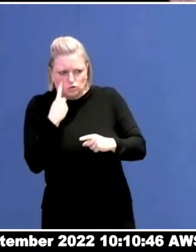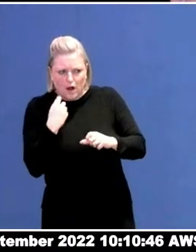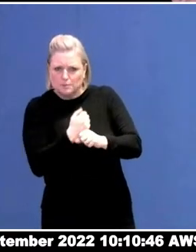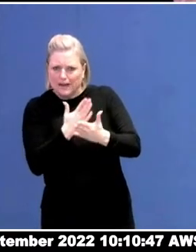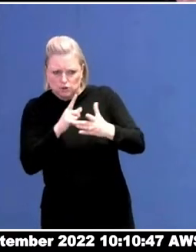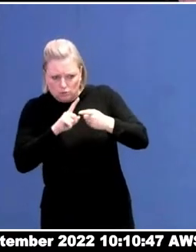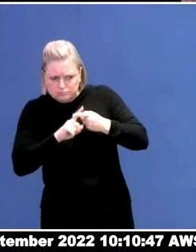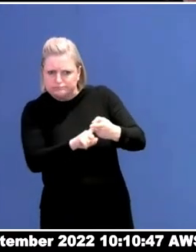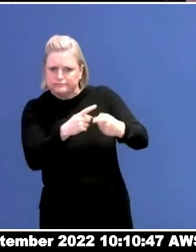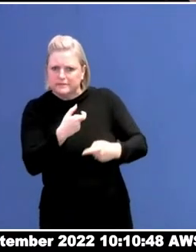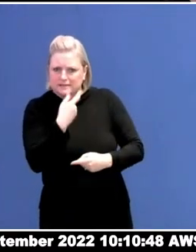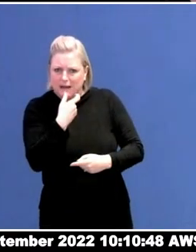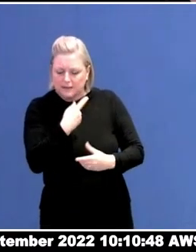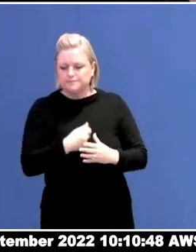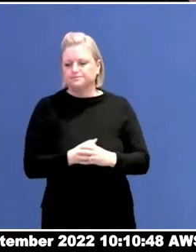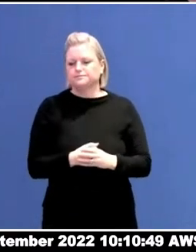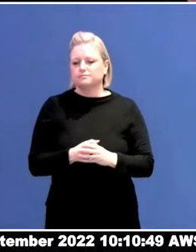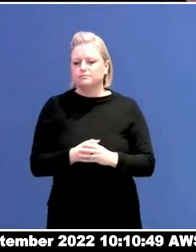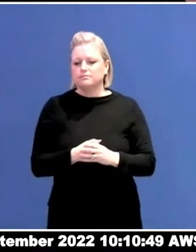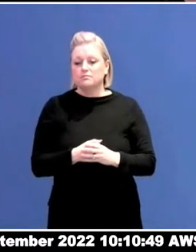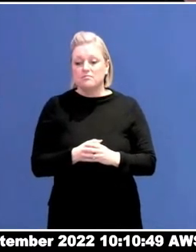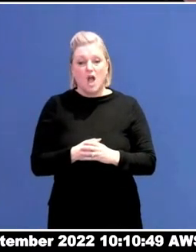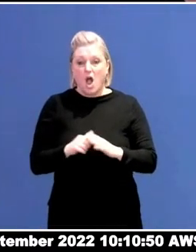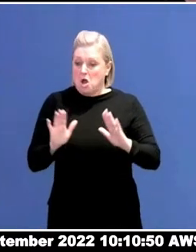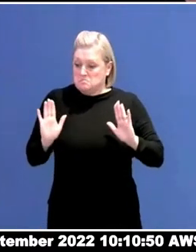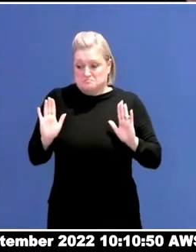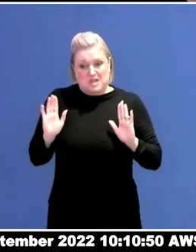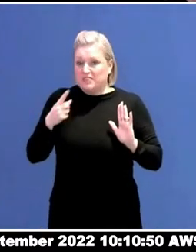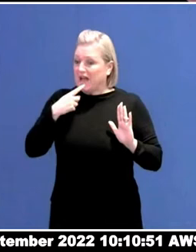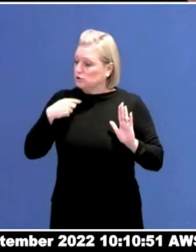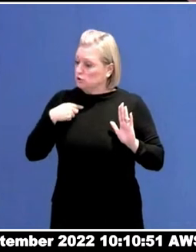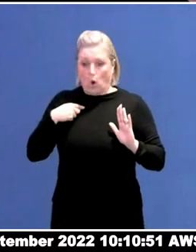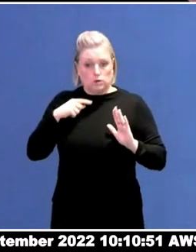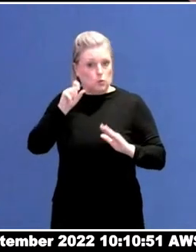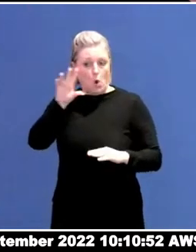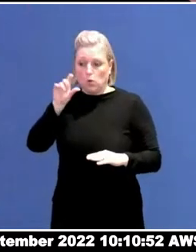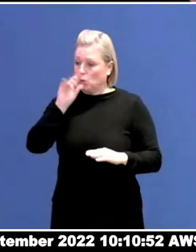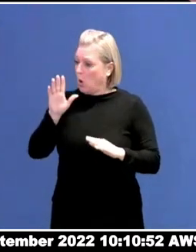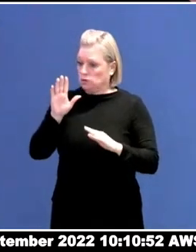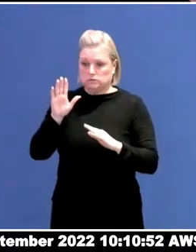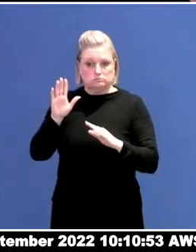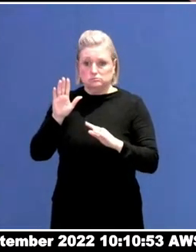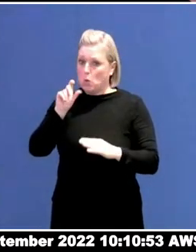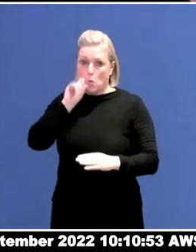That he would not be given the amphetamine-based medication and that there